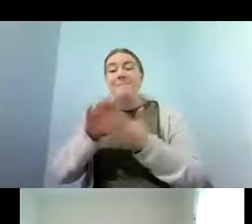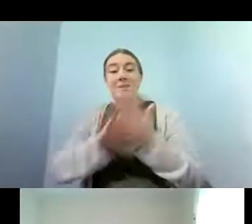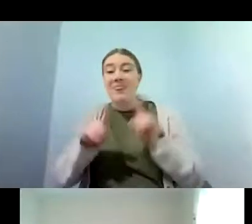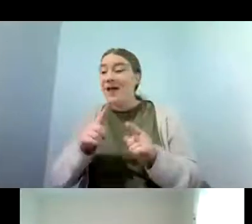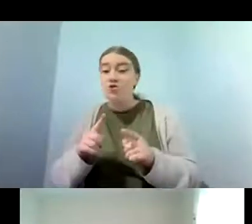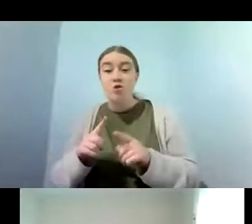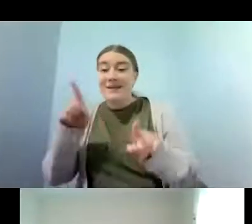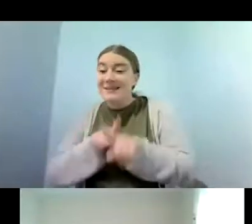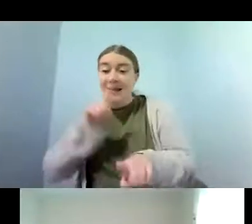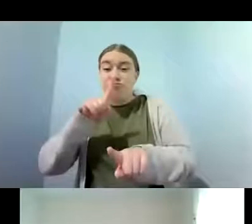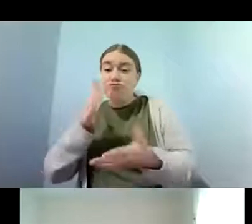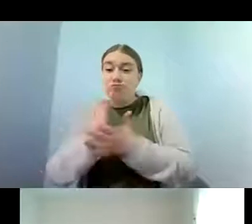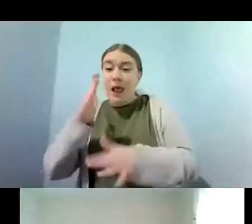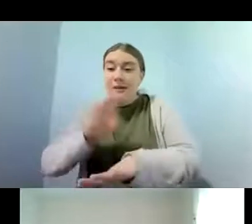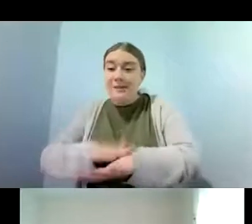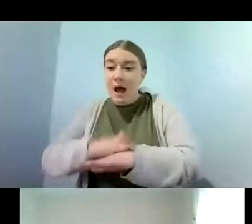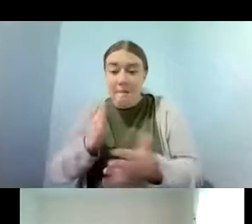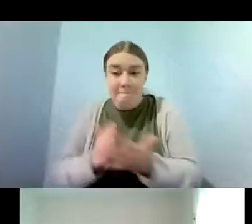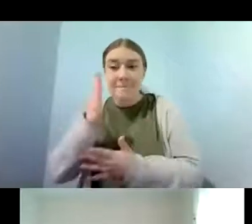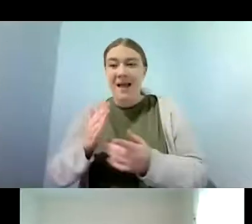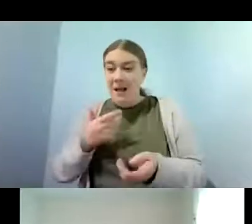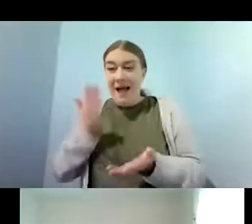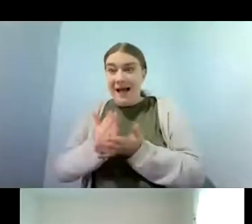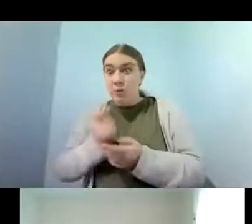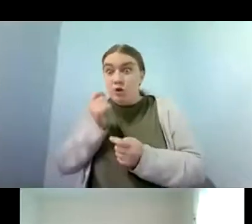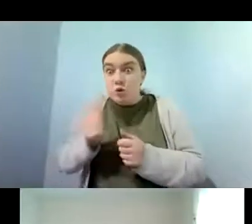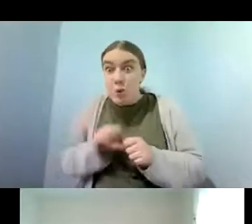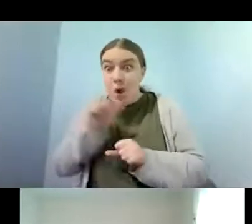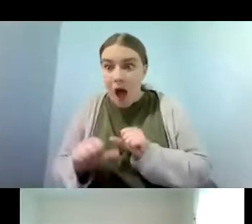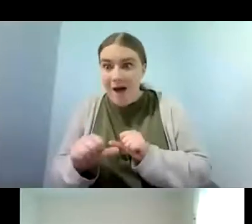uh you're counting fairly soon after the fish have gone past and it's it's really